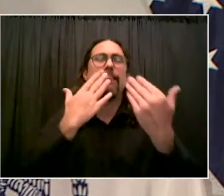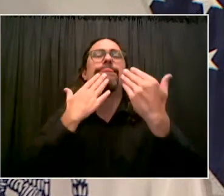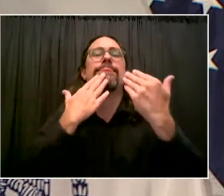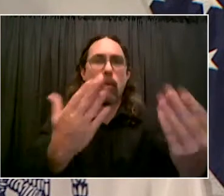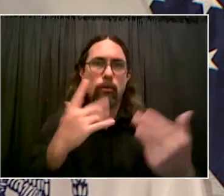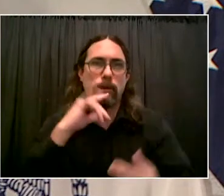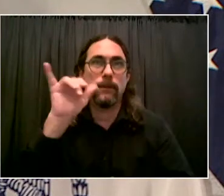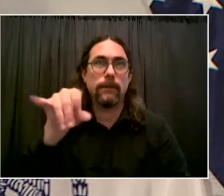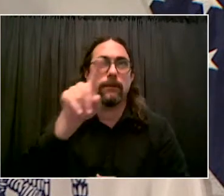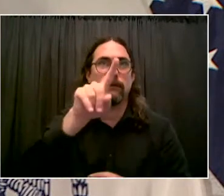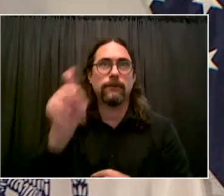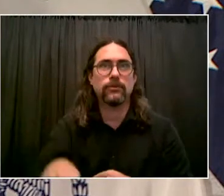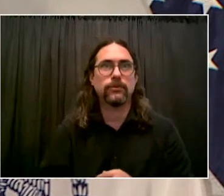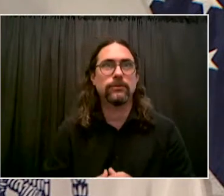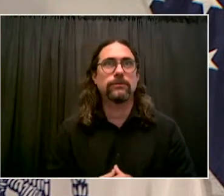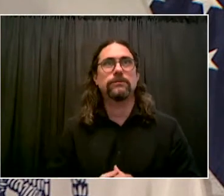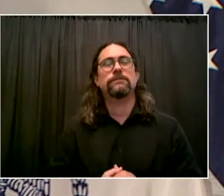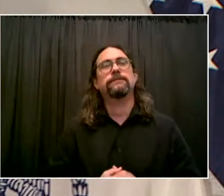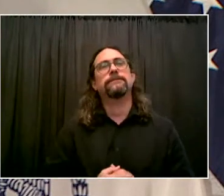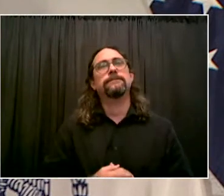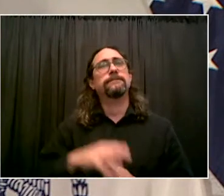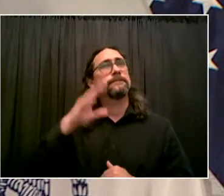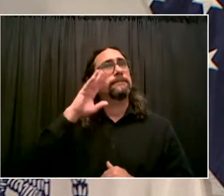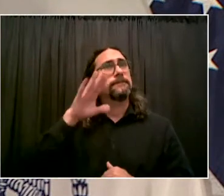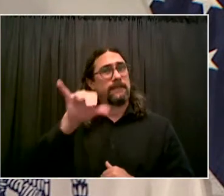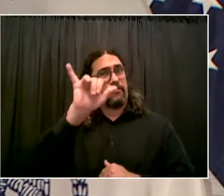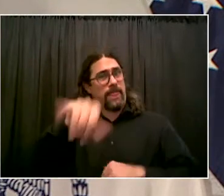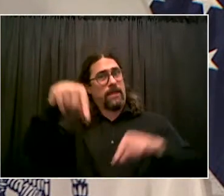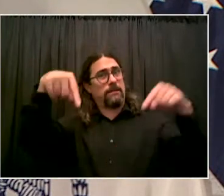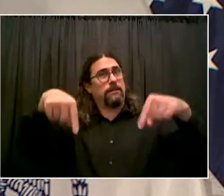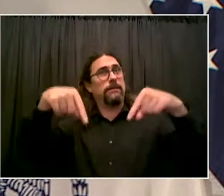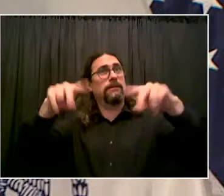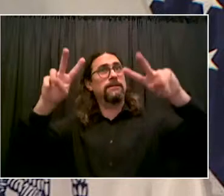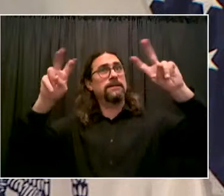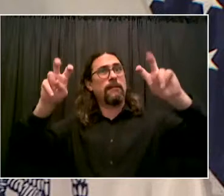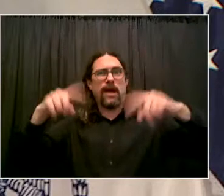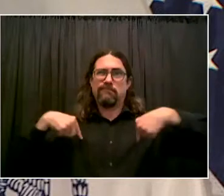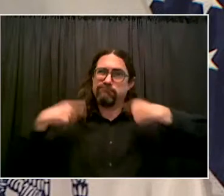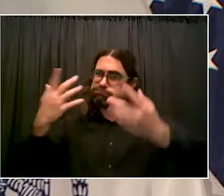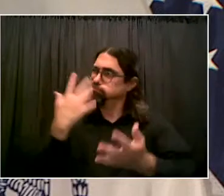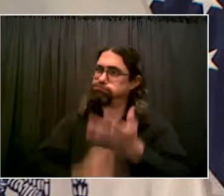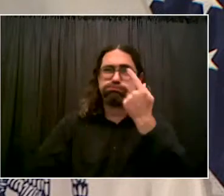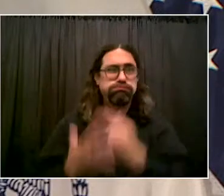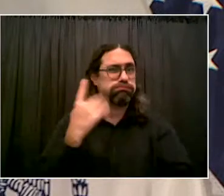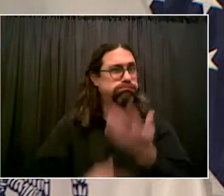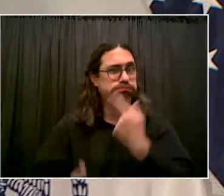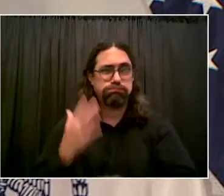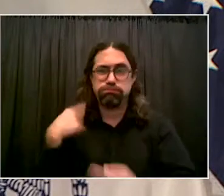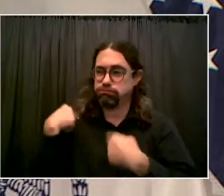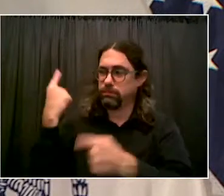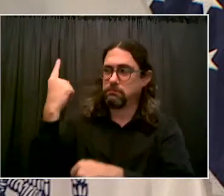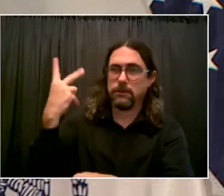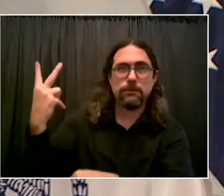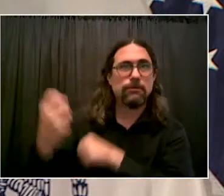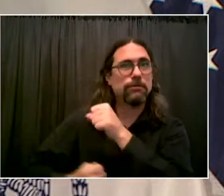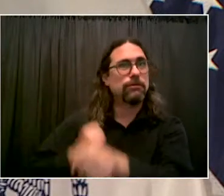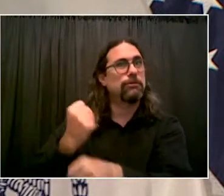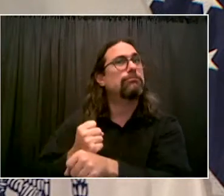QUESTION. HONESTLY, I DON'T KNOW W HO MUCH YOU ARE PART OF ALL THE BACK-AN-FDORTH ARE FOLLOWING IT